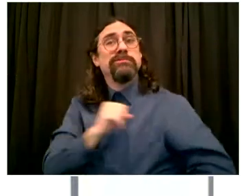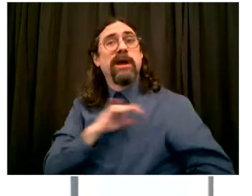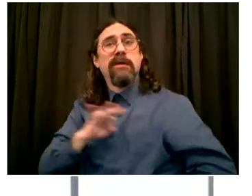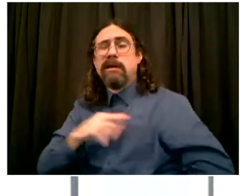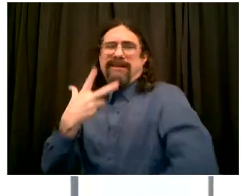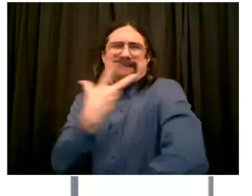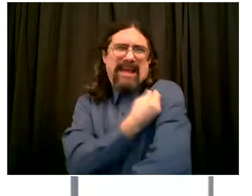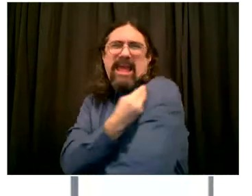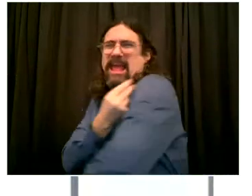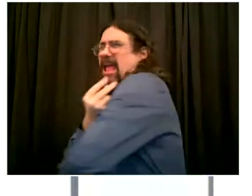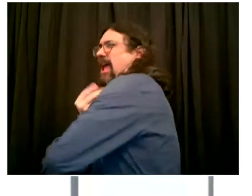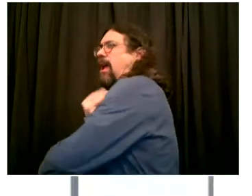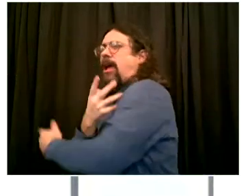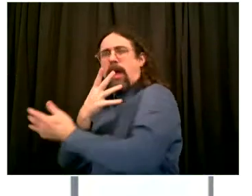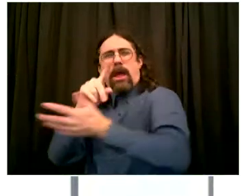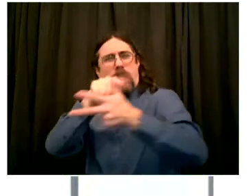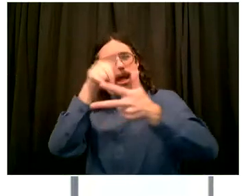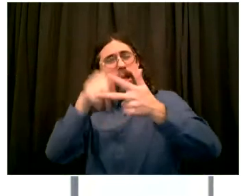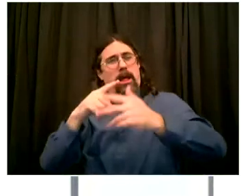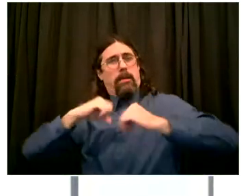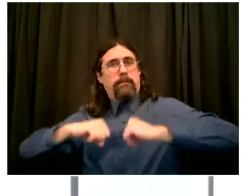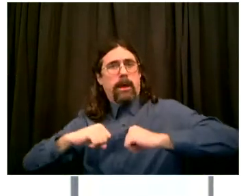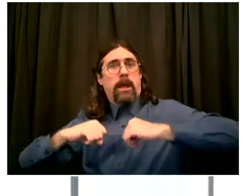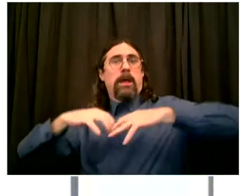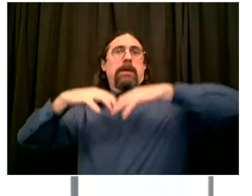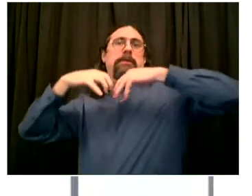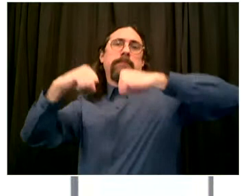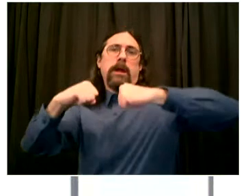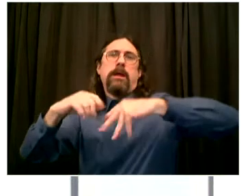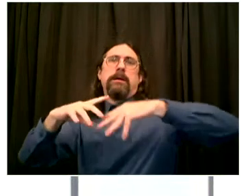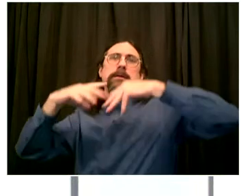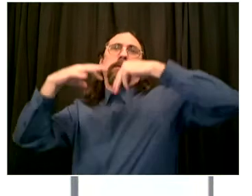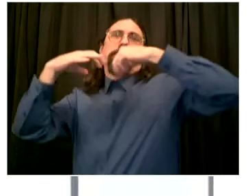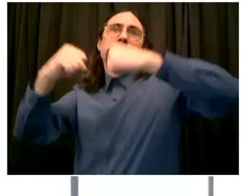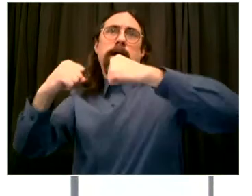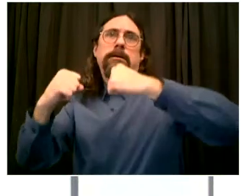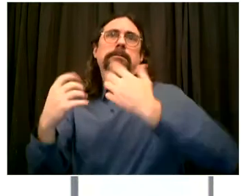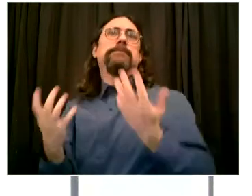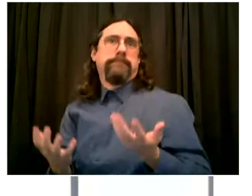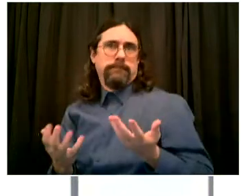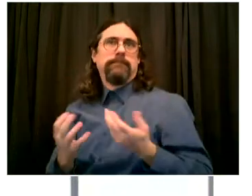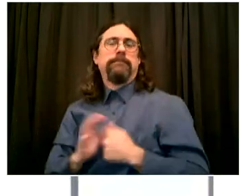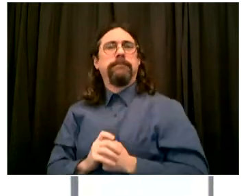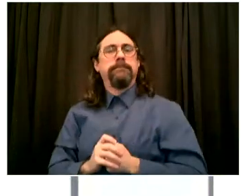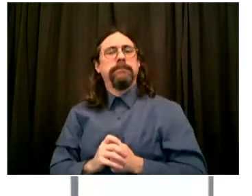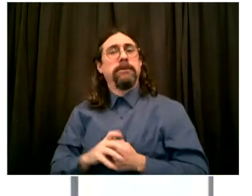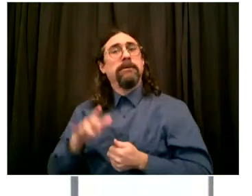HAVE LINED UP FOR VACCINAAIOTNNS AS WELL. ALL OF THESE THINGS WE WILL HAVE TO CONTINUE